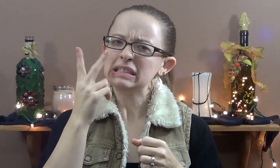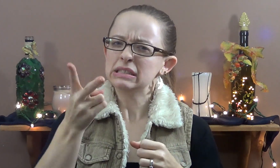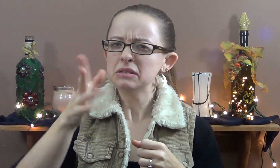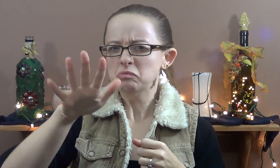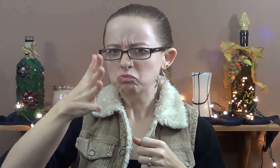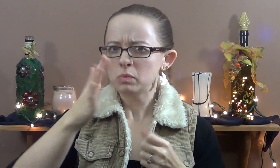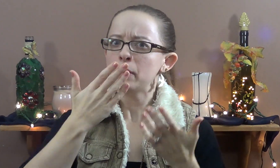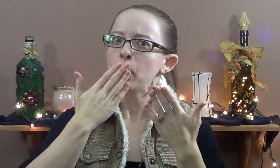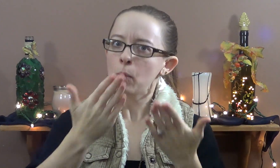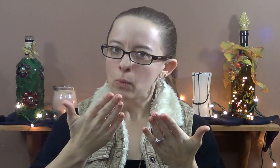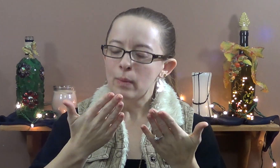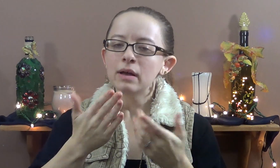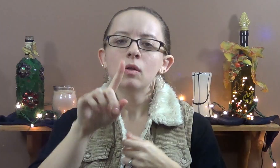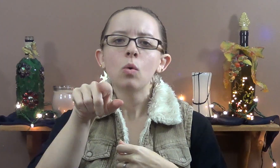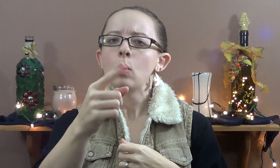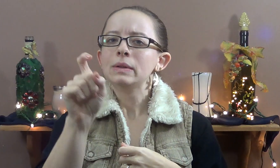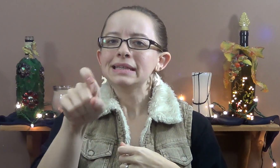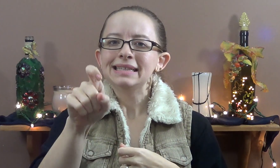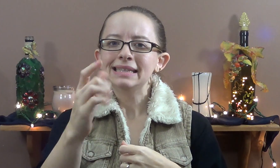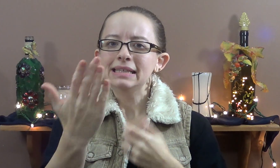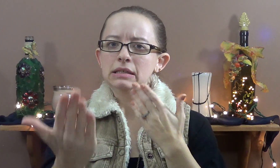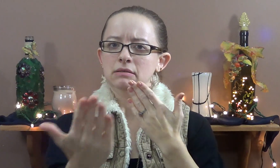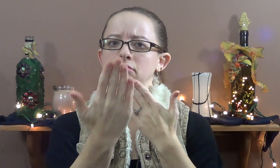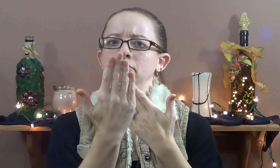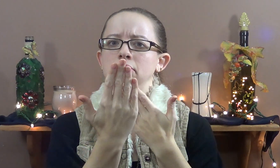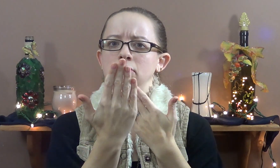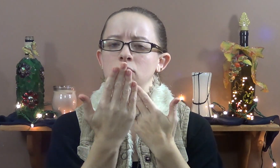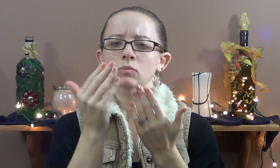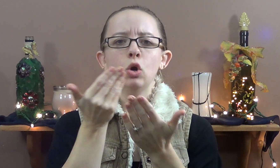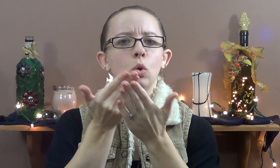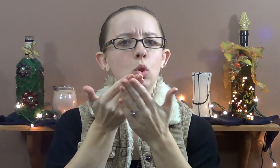the person might be able to see reasonably well. So they might